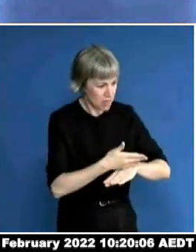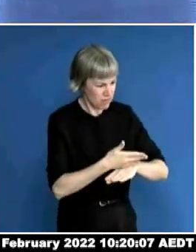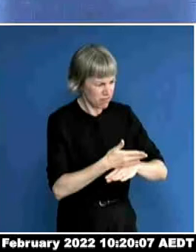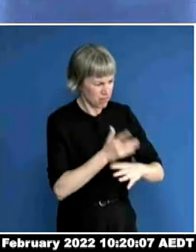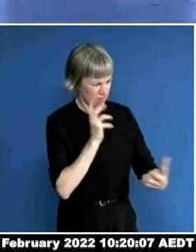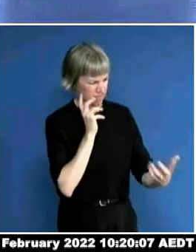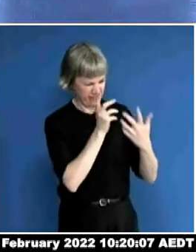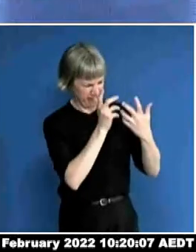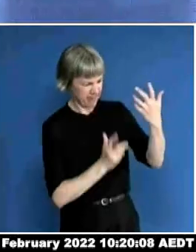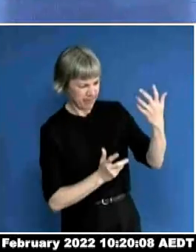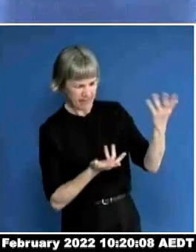which he wanted to work.